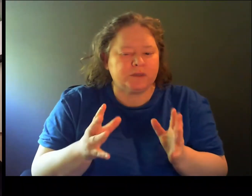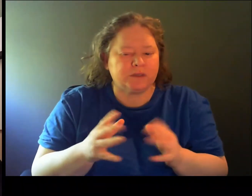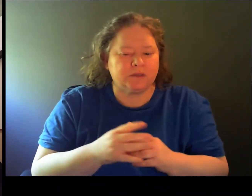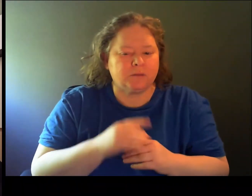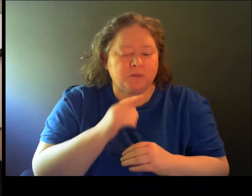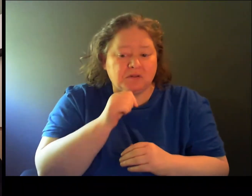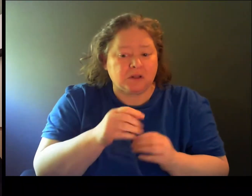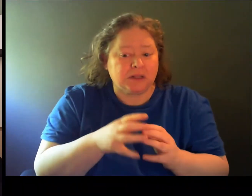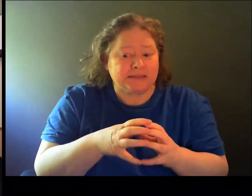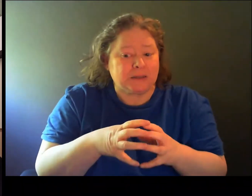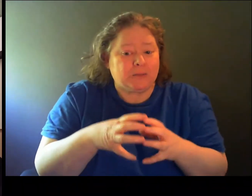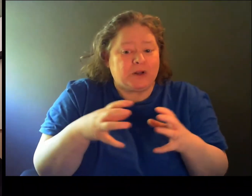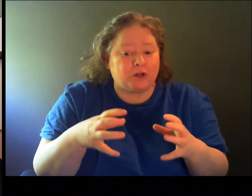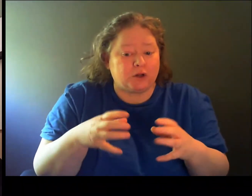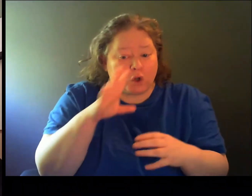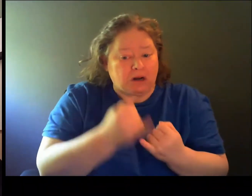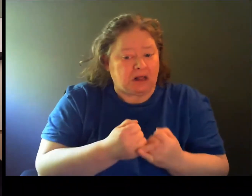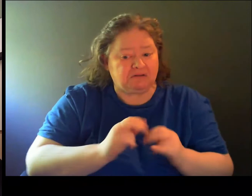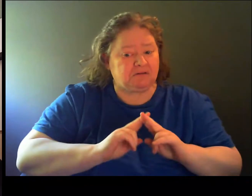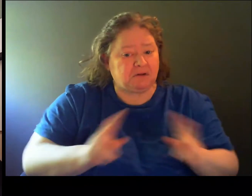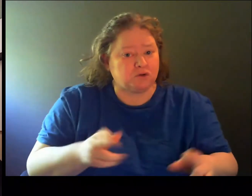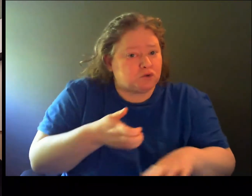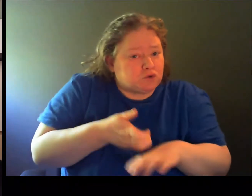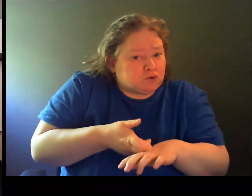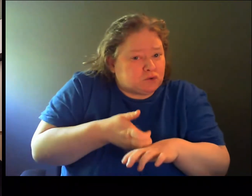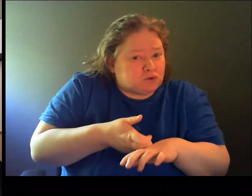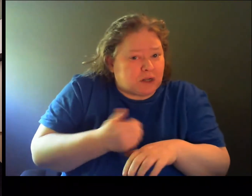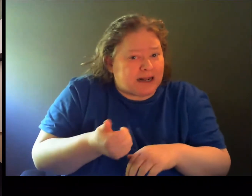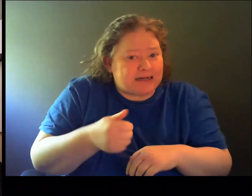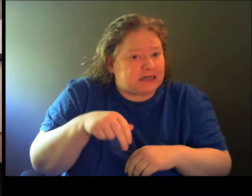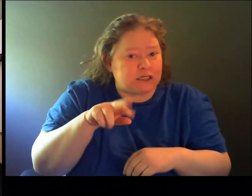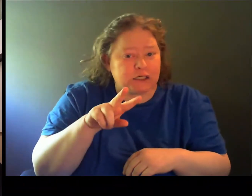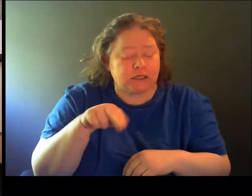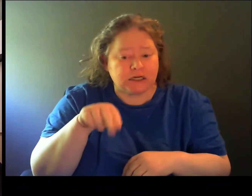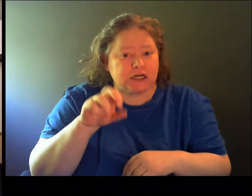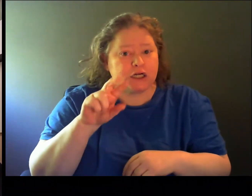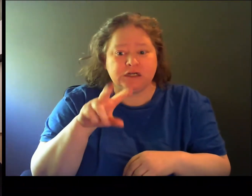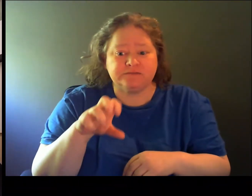but it hasn't gotten any bigger, and it doesn't look like it's touching on any nerves.